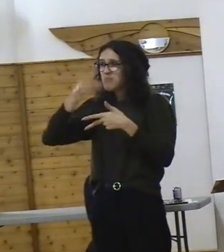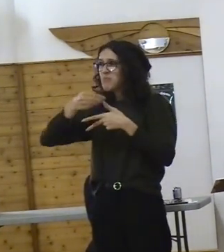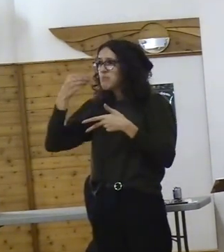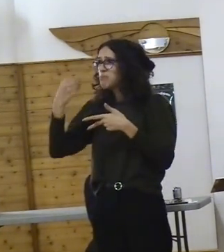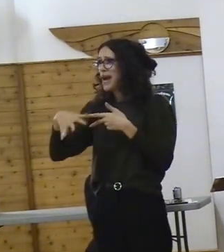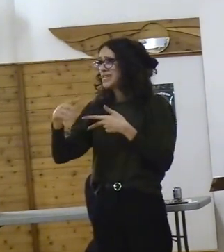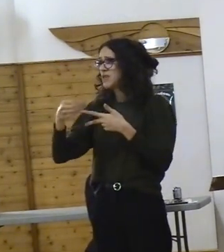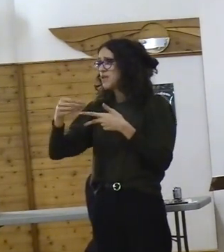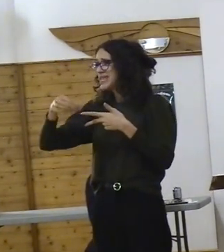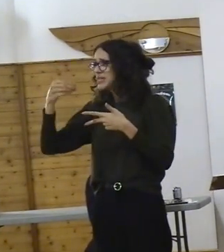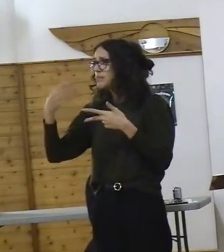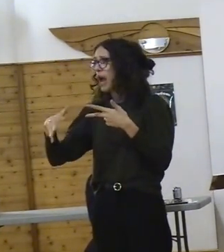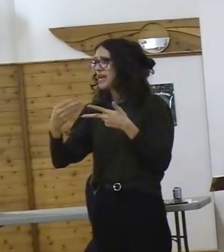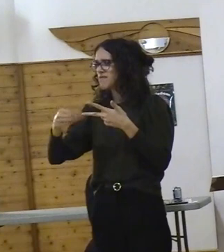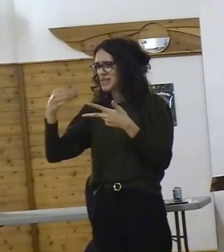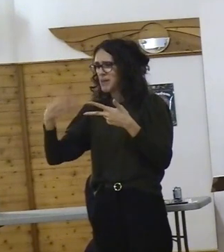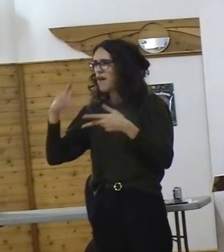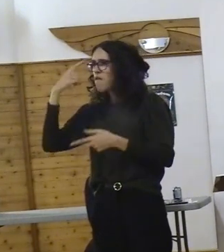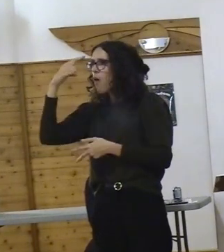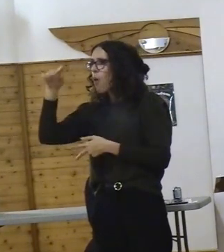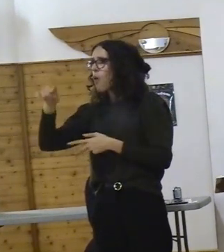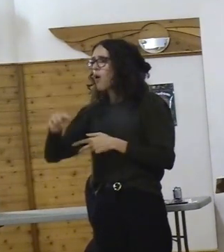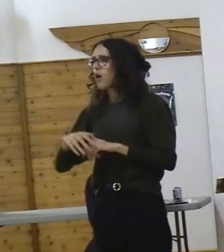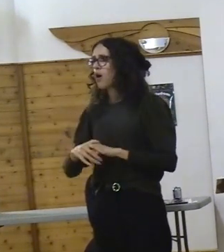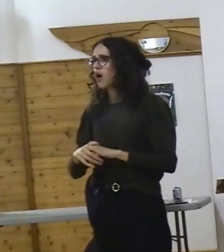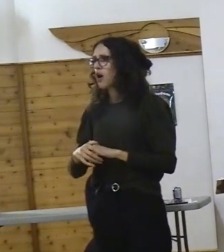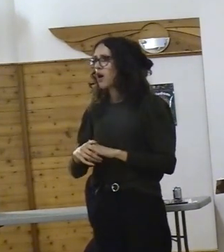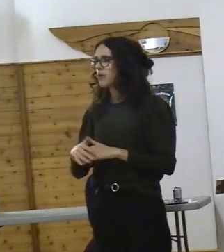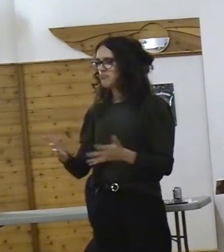I call it a hush hush money.